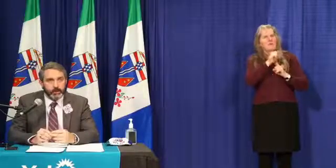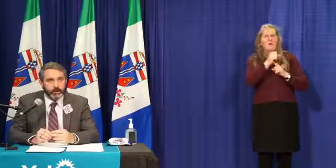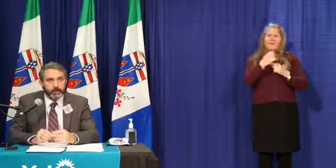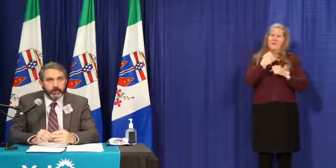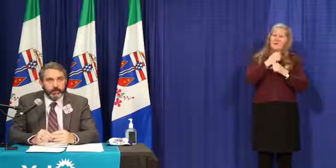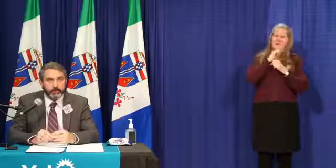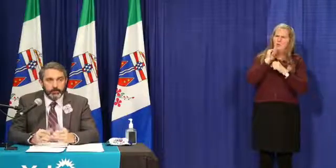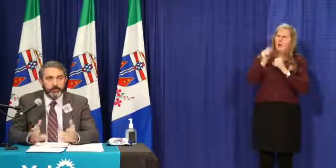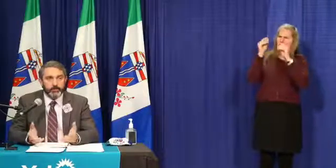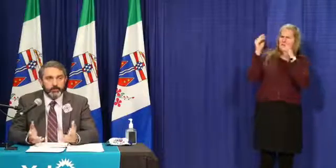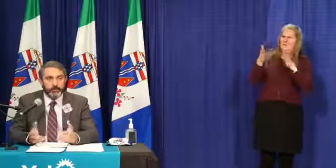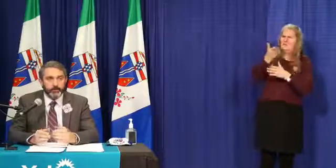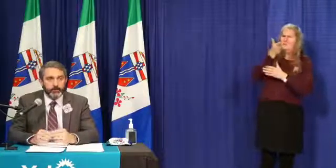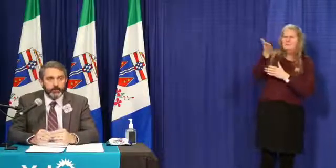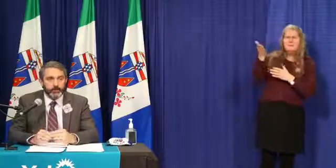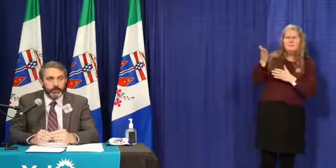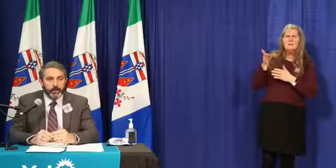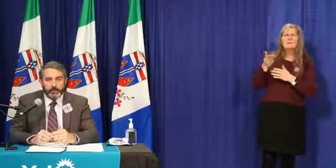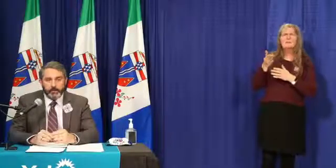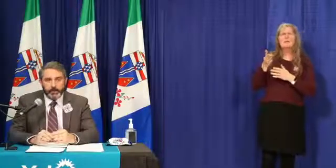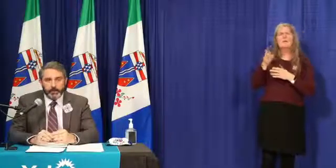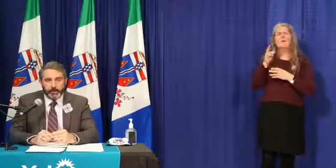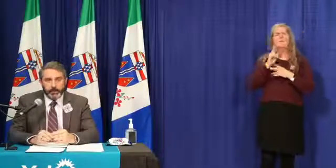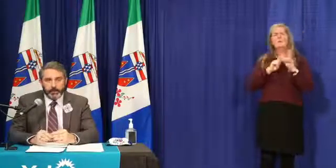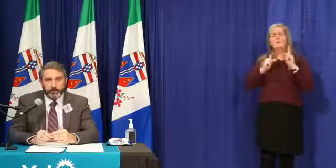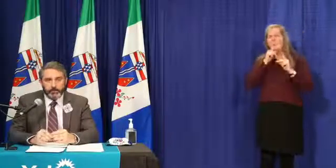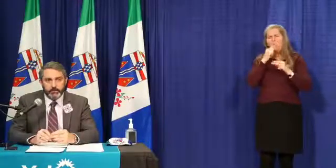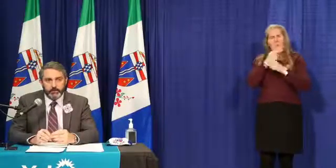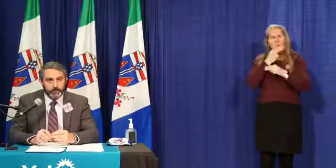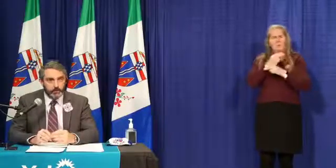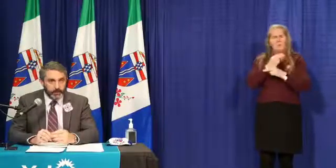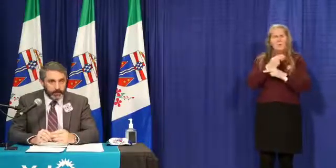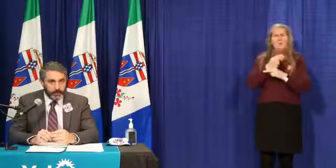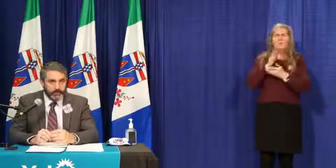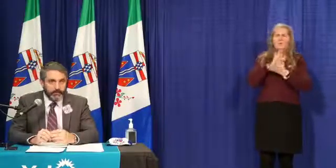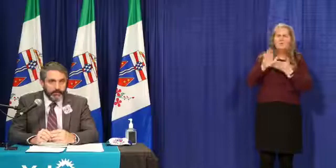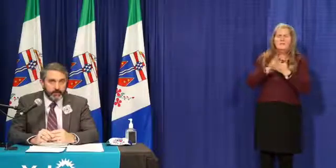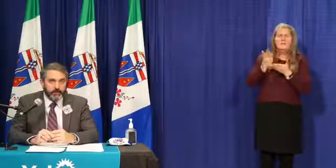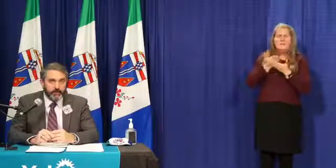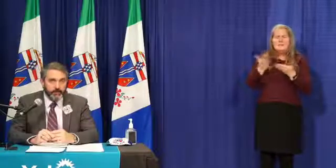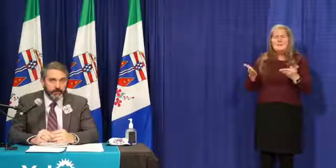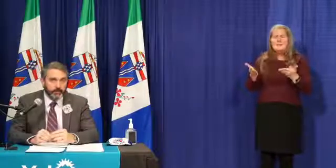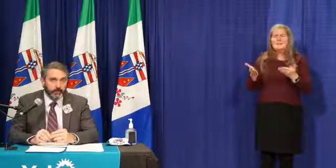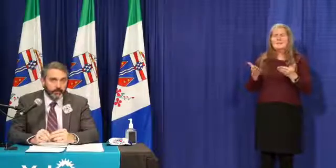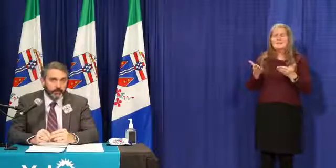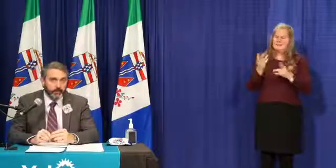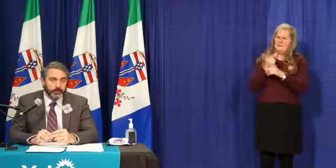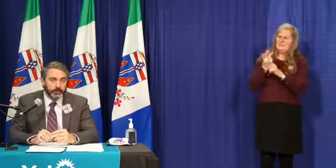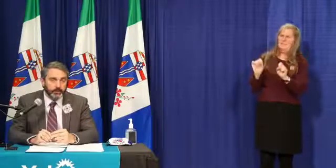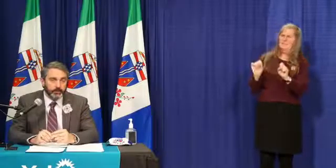sure that all of our teachers and anybody who's obviously using these products to keep everybody safe, that they are